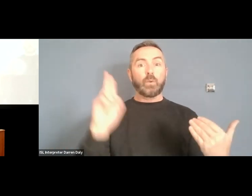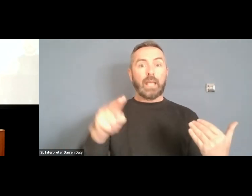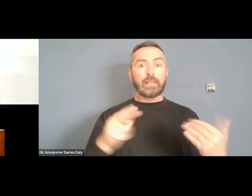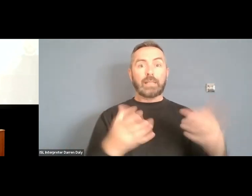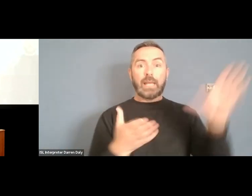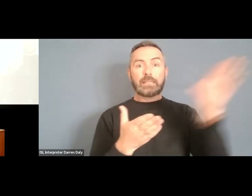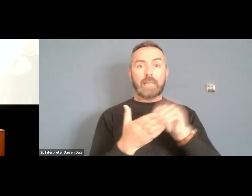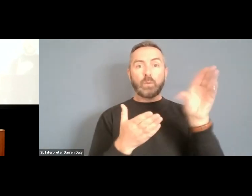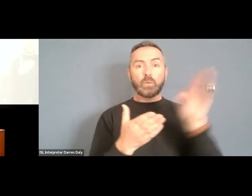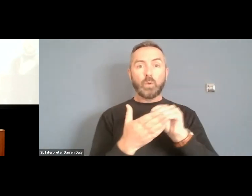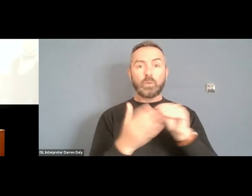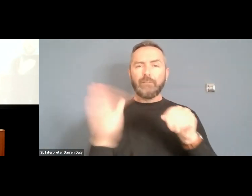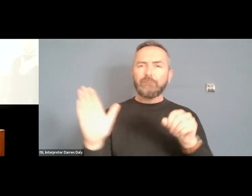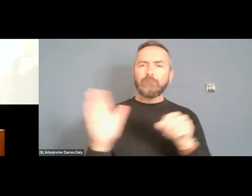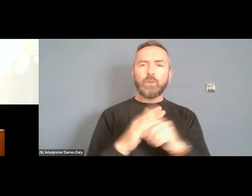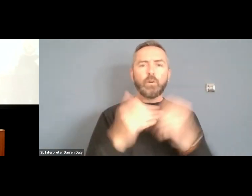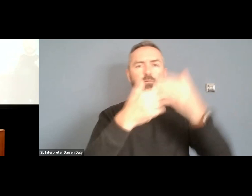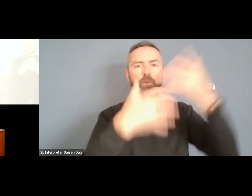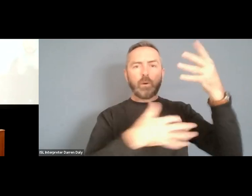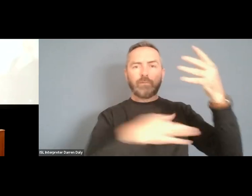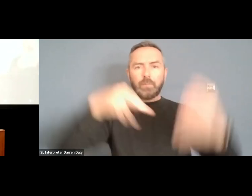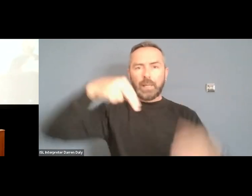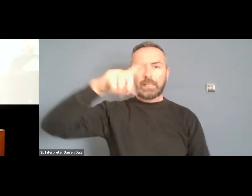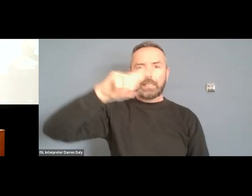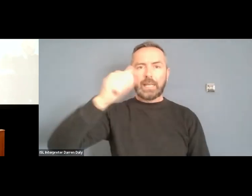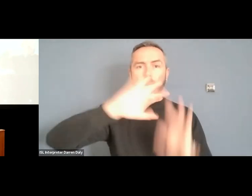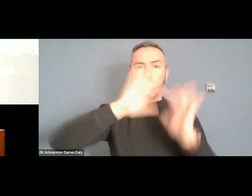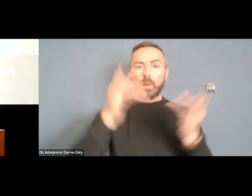from the NDA website today and we have also a small number of printed